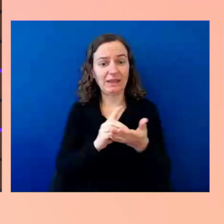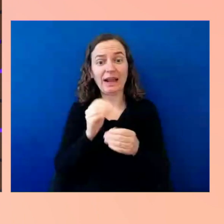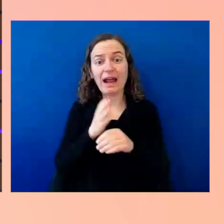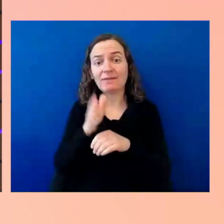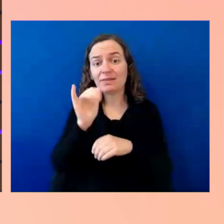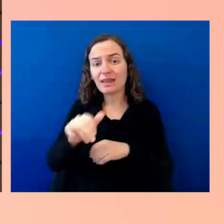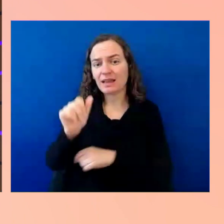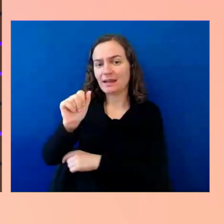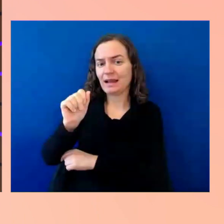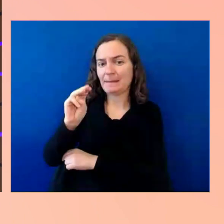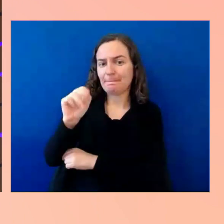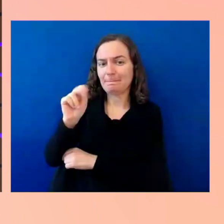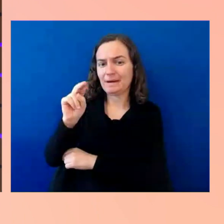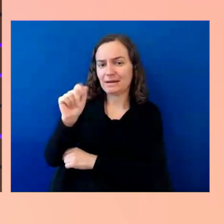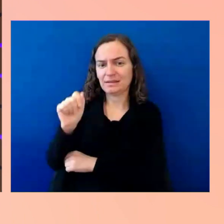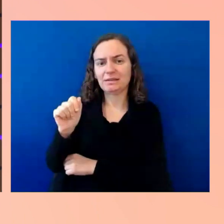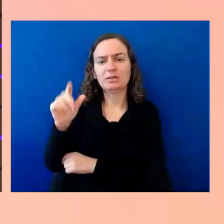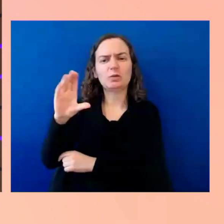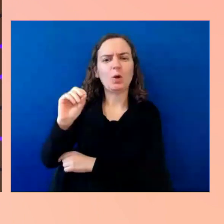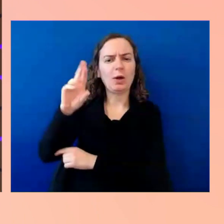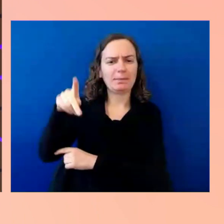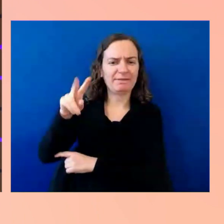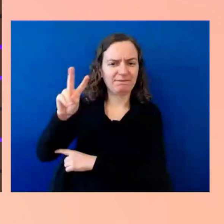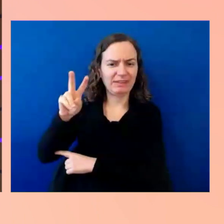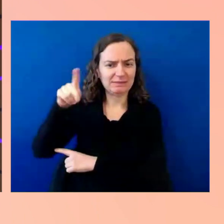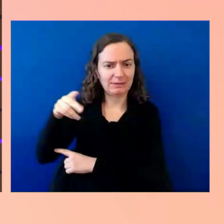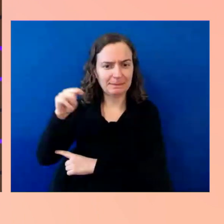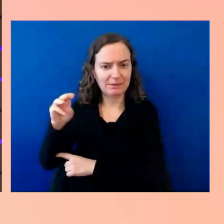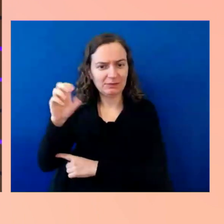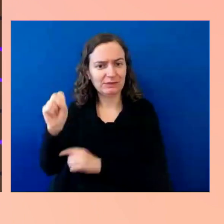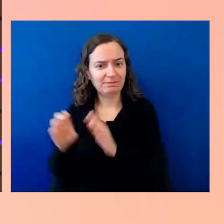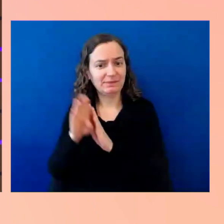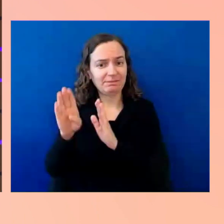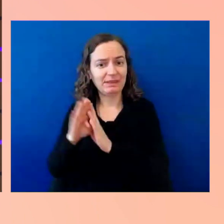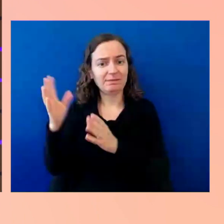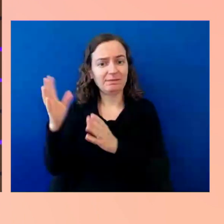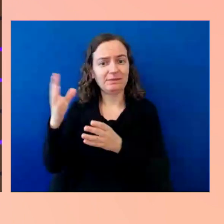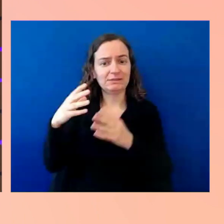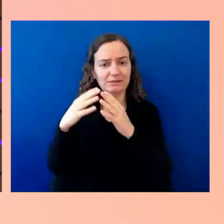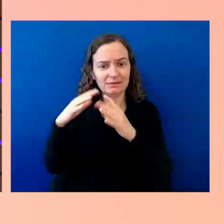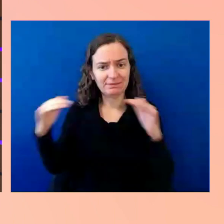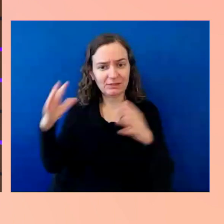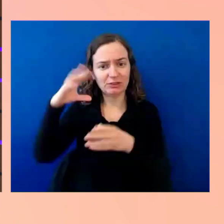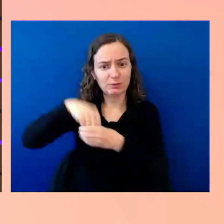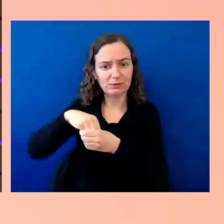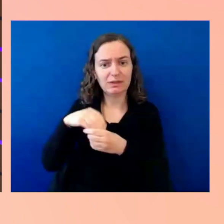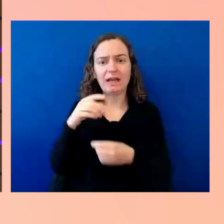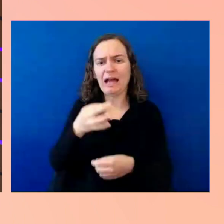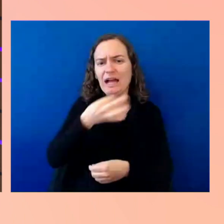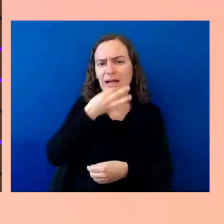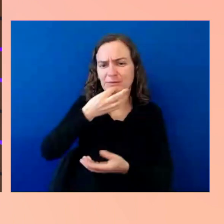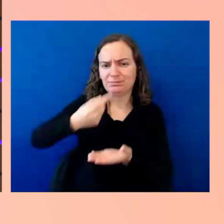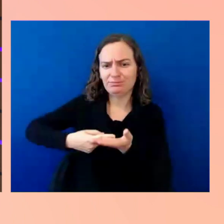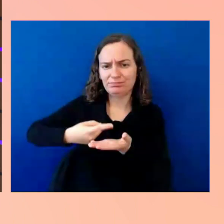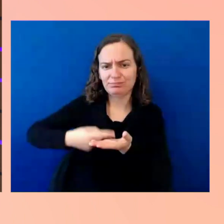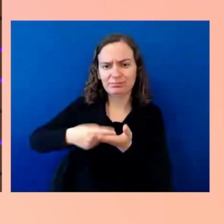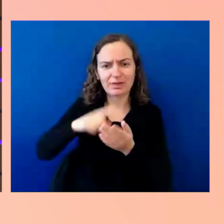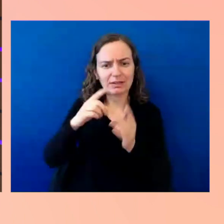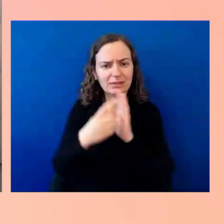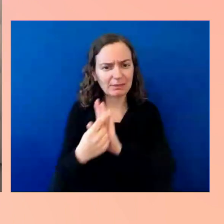leads an expert discussion and demos on how to empower inclusive developer teams. You don't want to miss it.